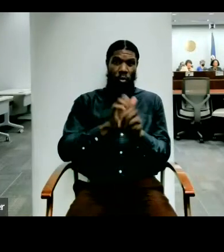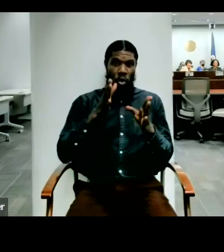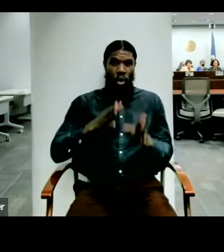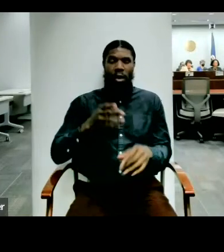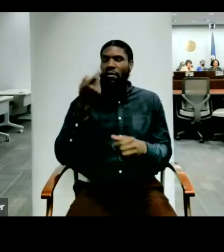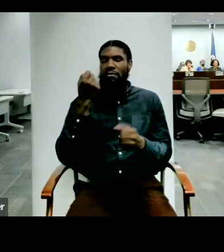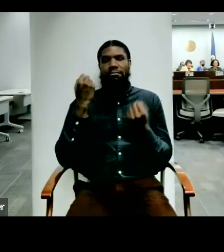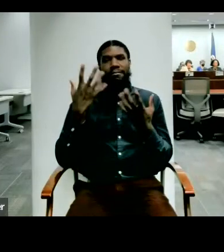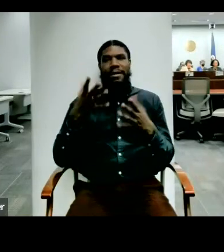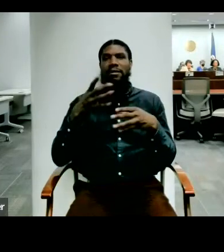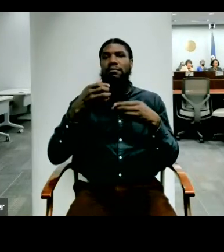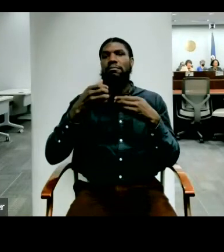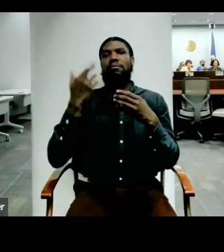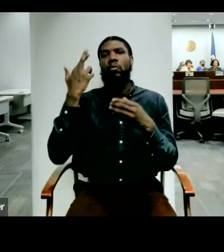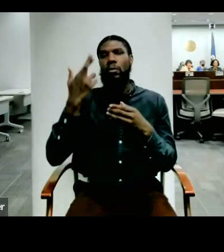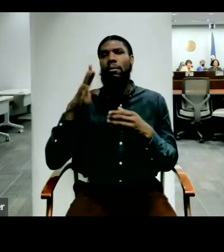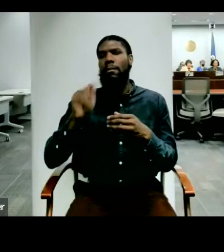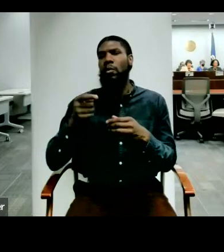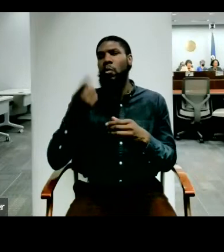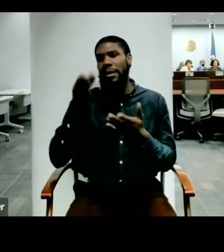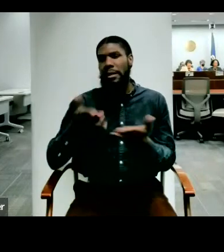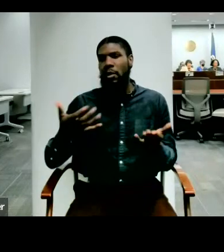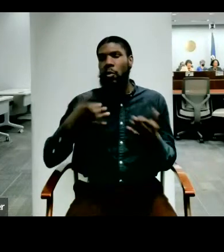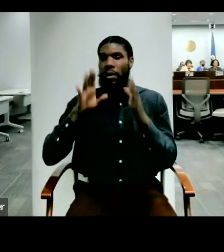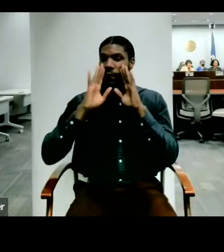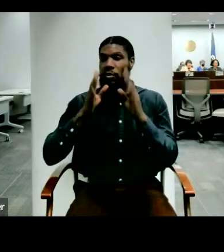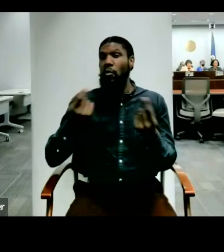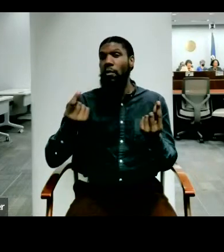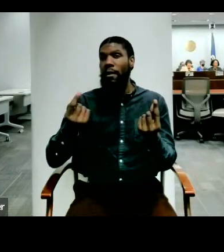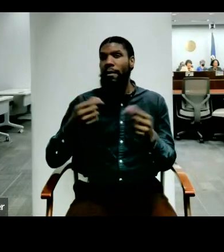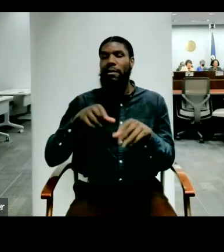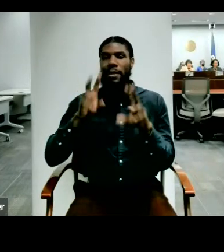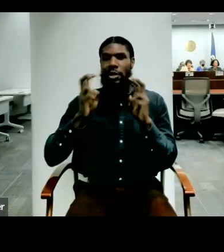number of reasons. One of the aspects I would like to focus on is the aspects of literacy